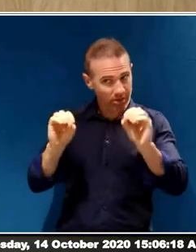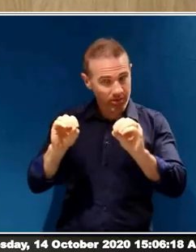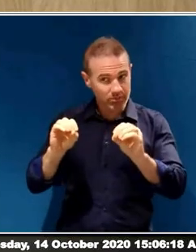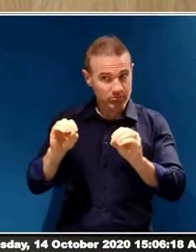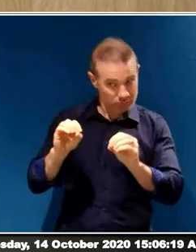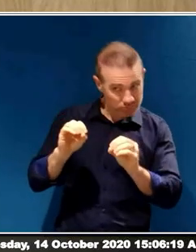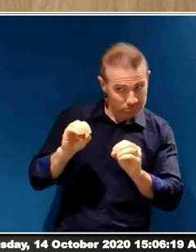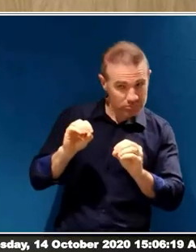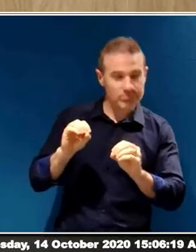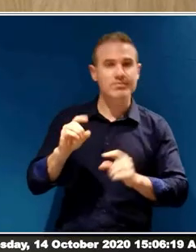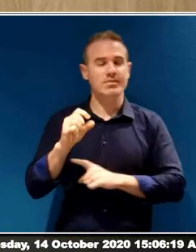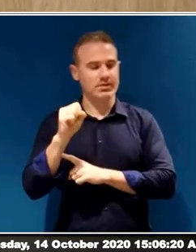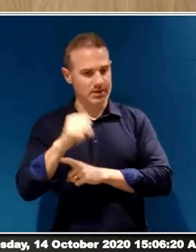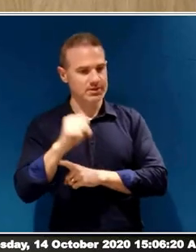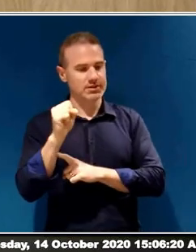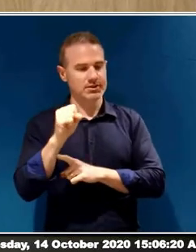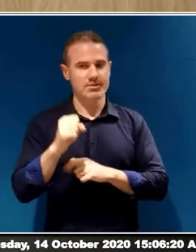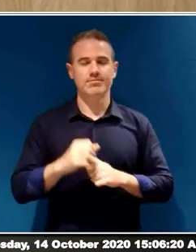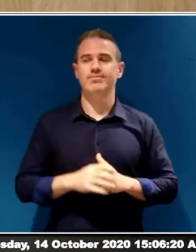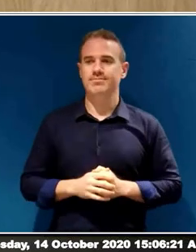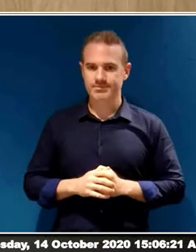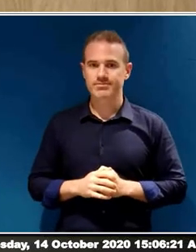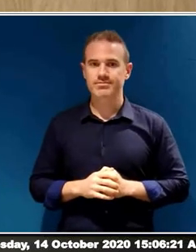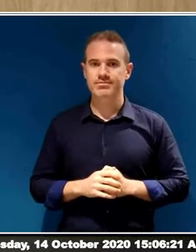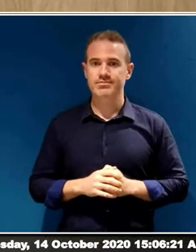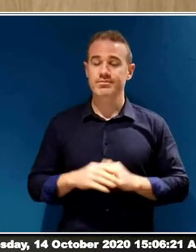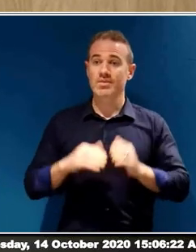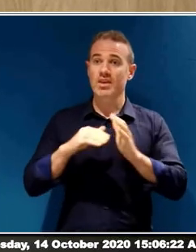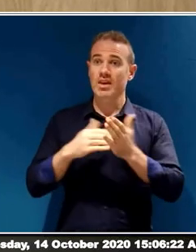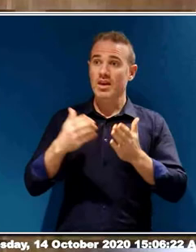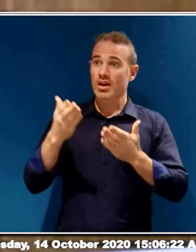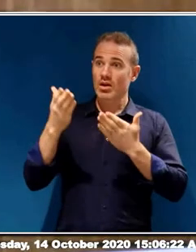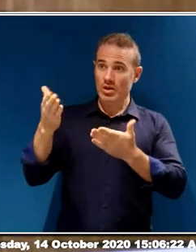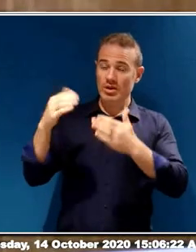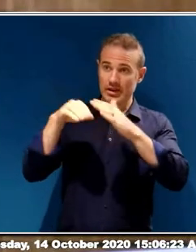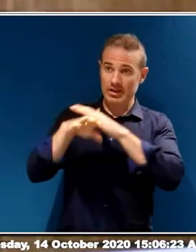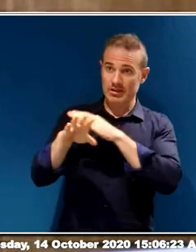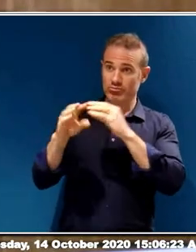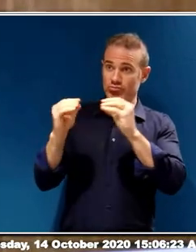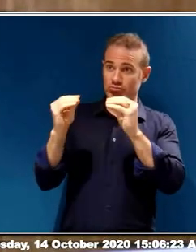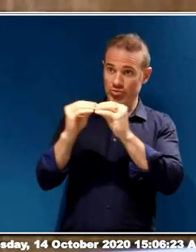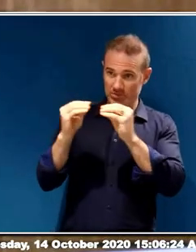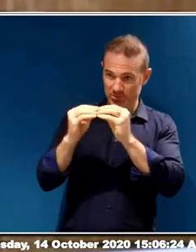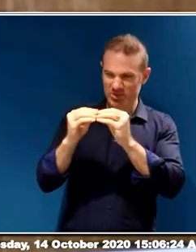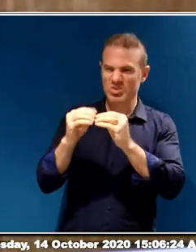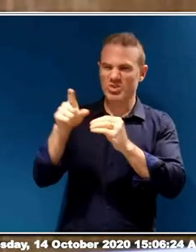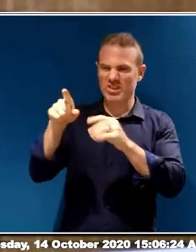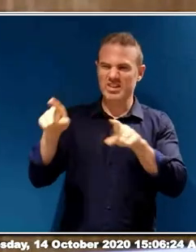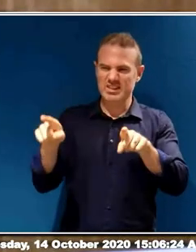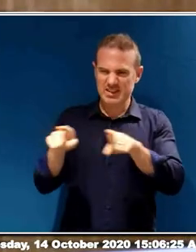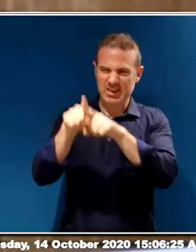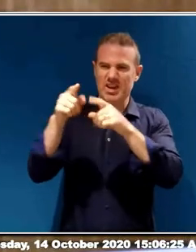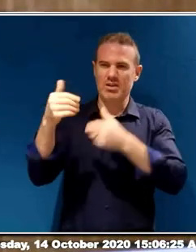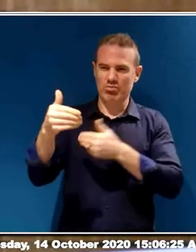I think you are in the Brisbane hearing room. You will therefore be in the same room as Commissioners Atkinson and Mason.